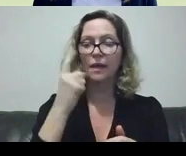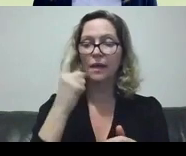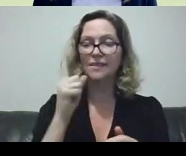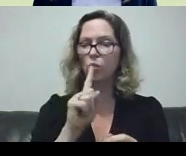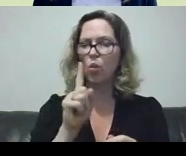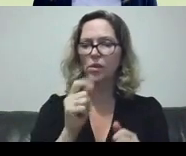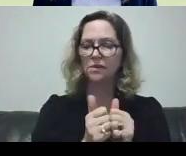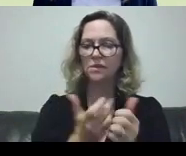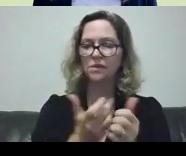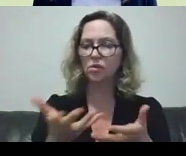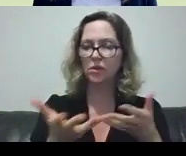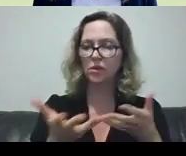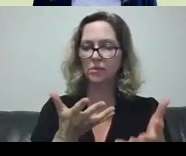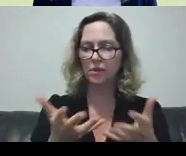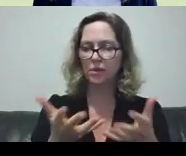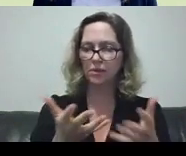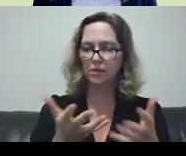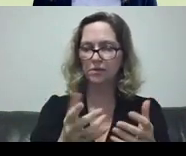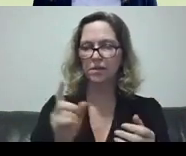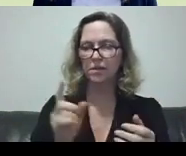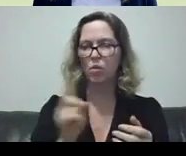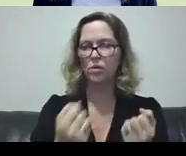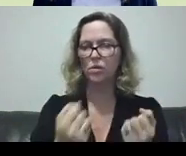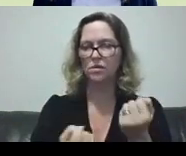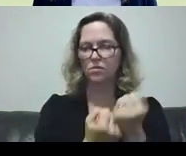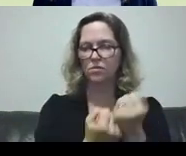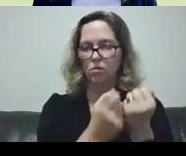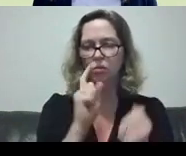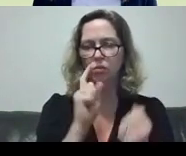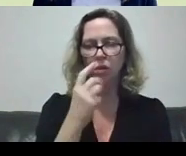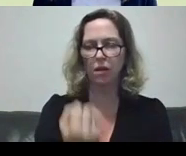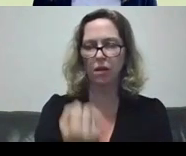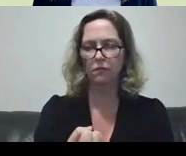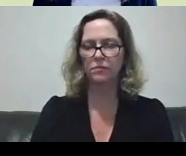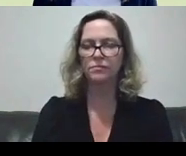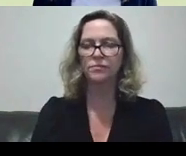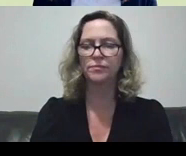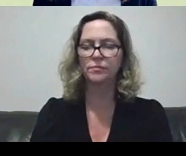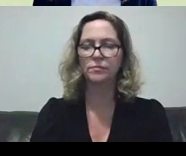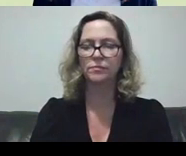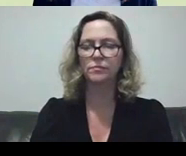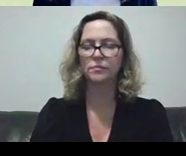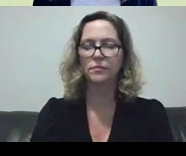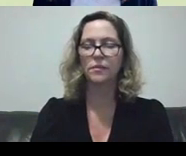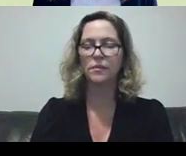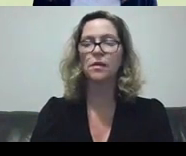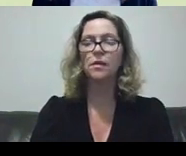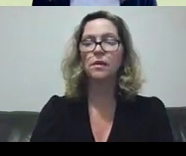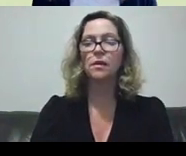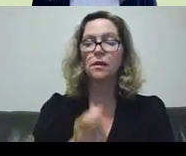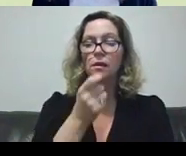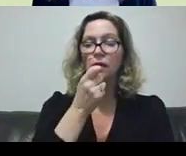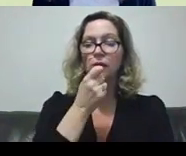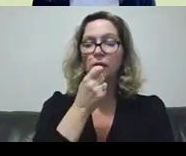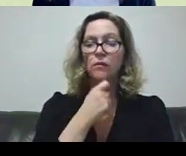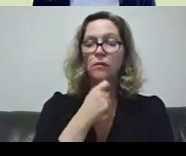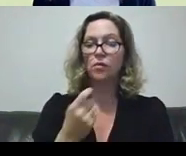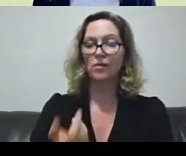support couple of things to remember when you are engaging with